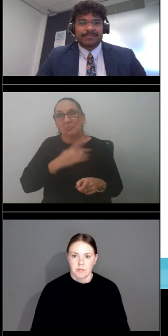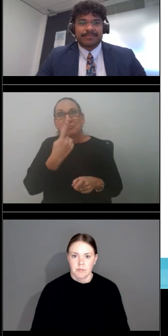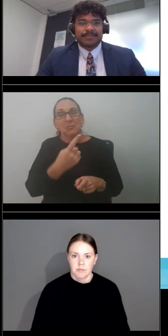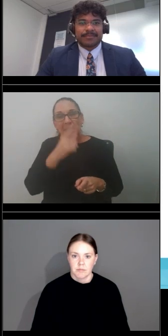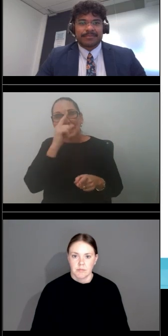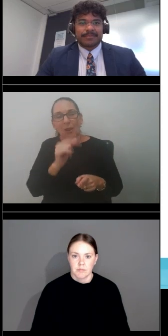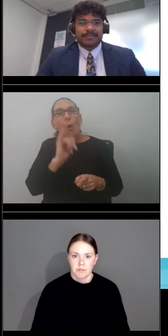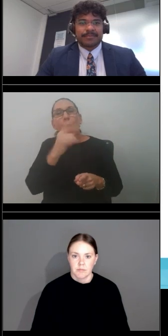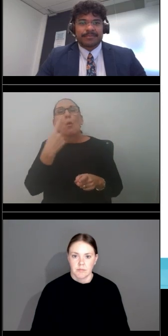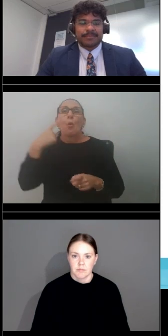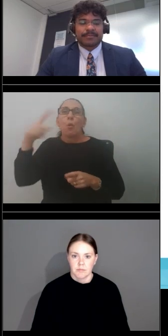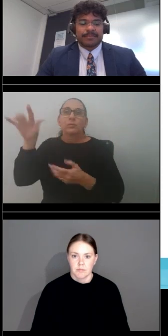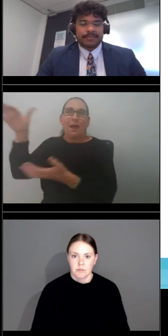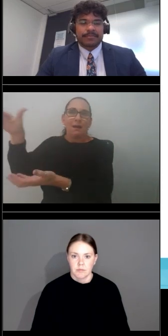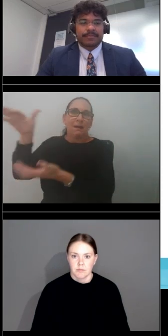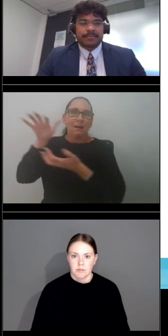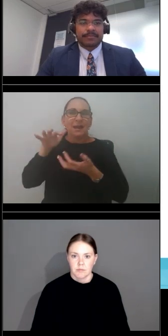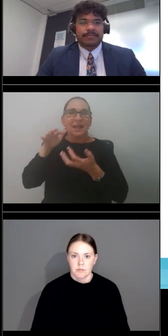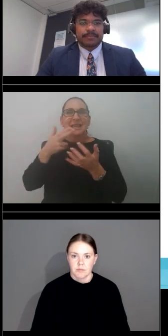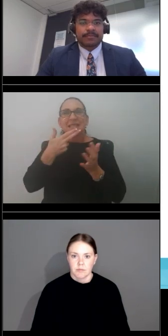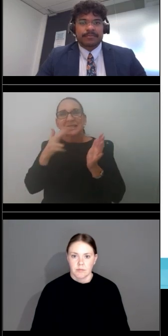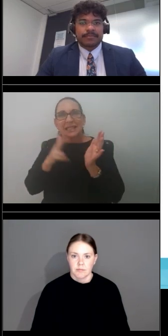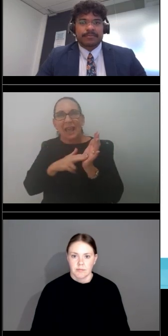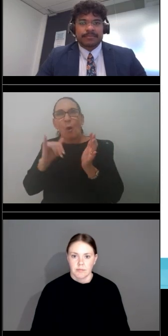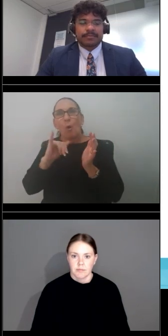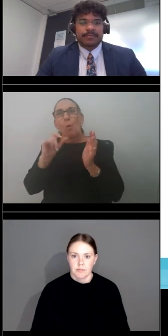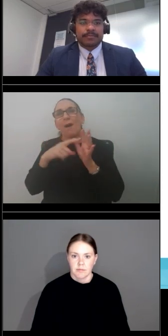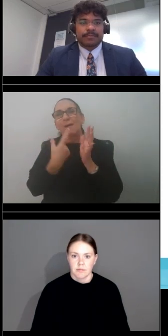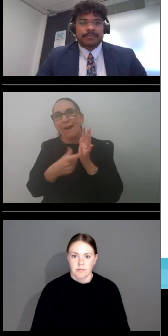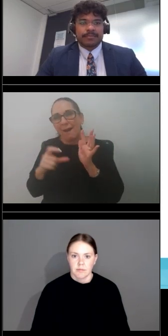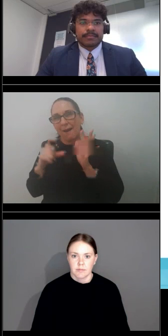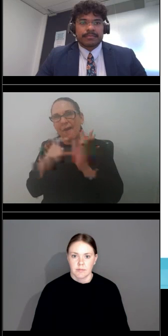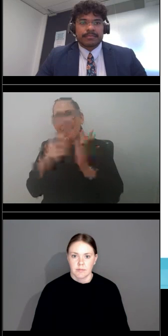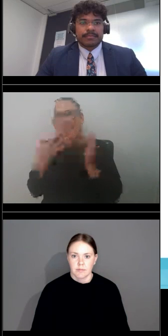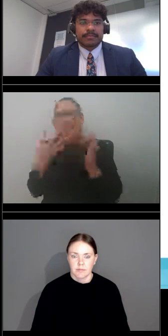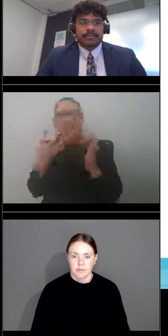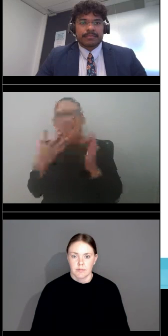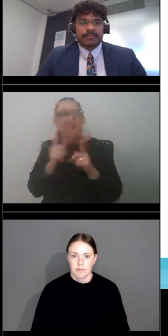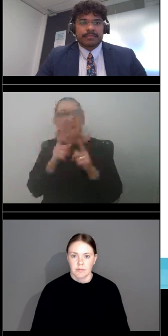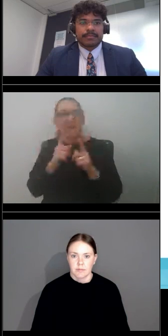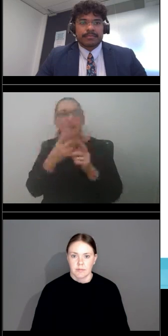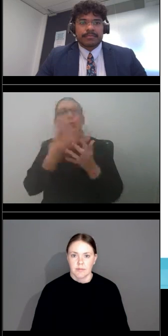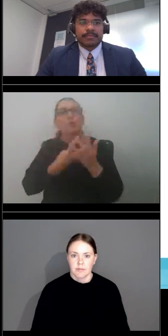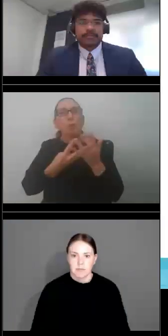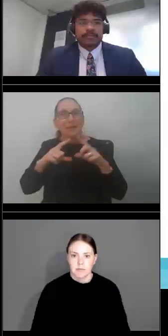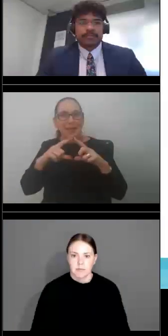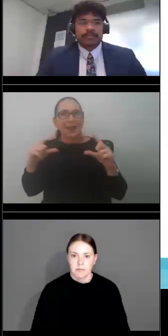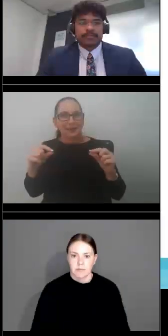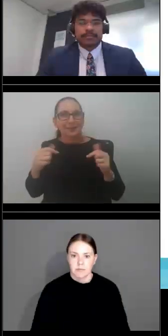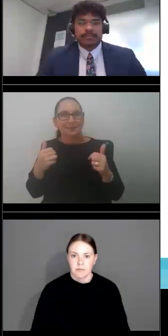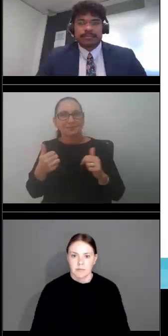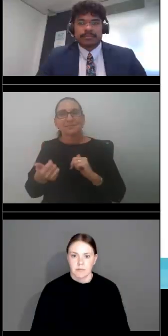the stickers reorder the wallet cards and reorder the um the um story cards as well yeah yeah and